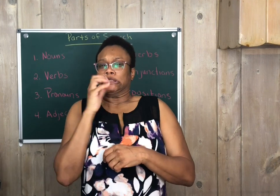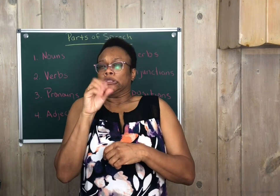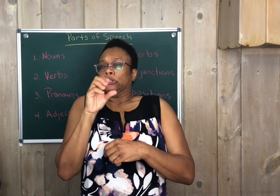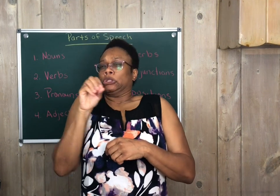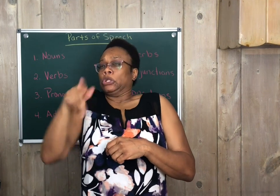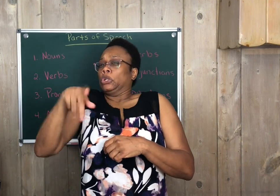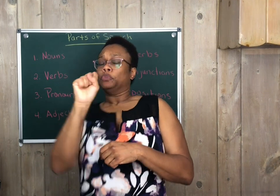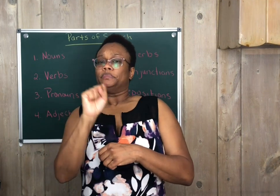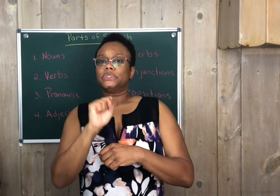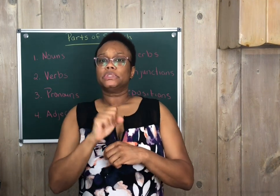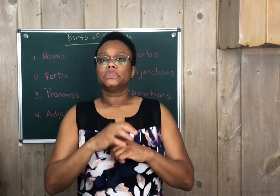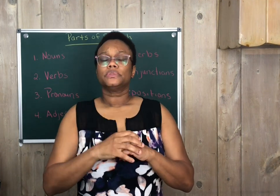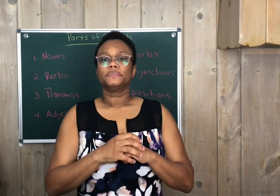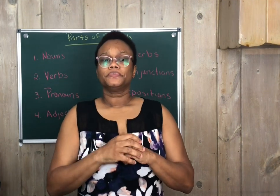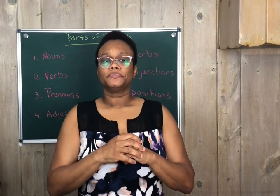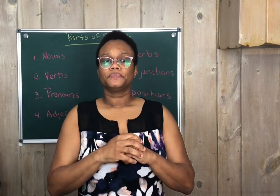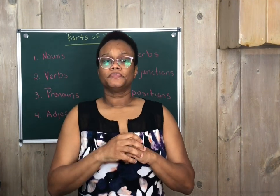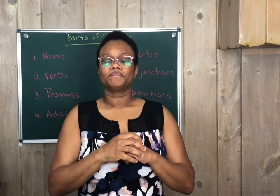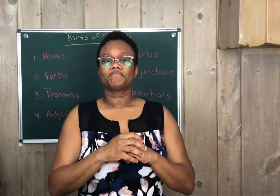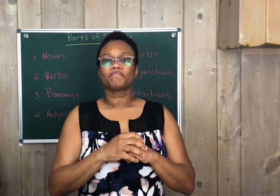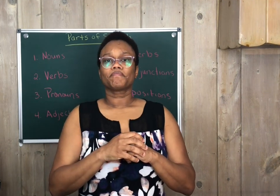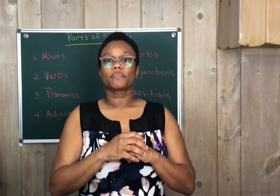To bring more emotion, like wow. Oh